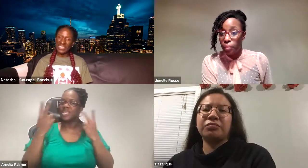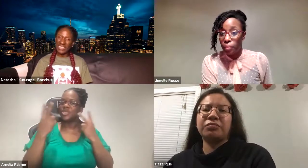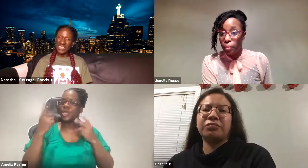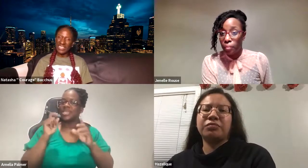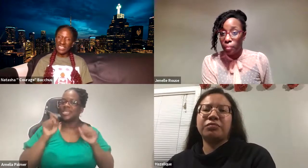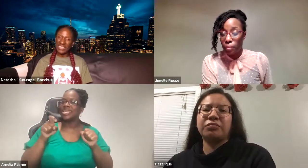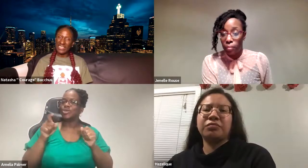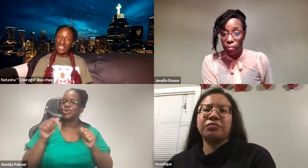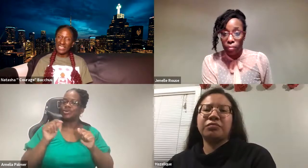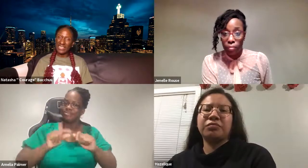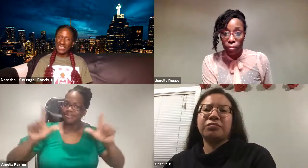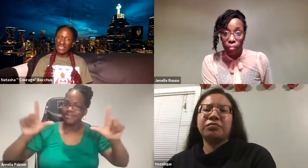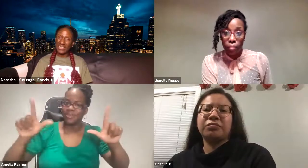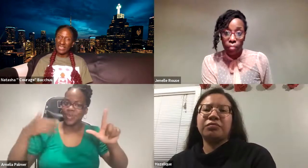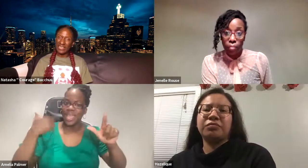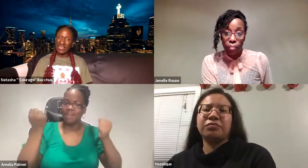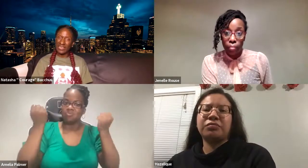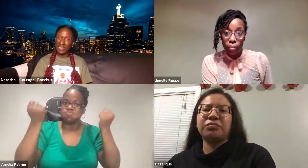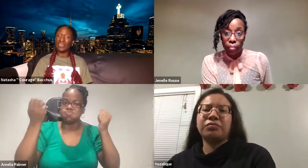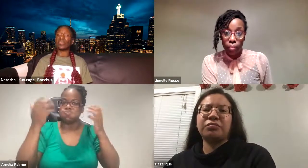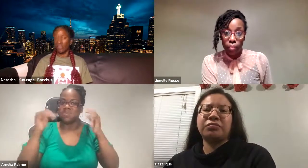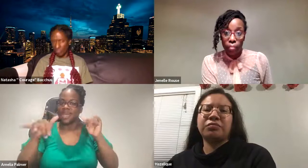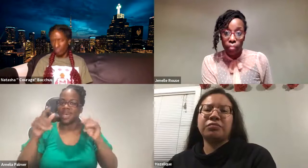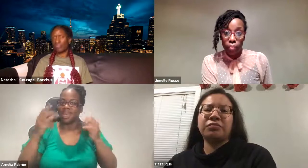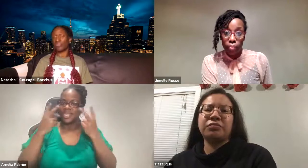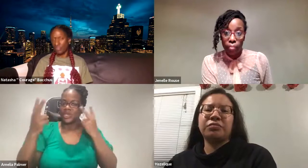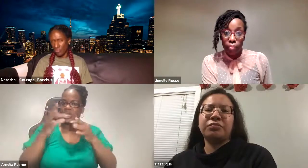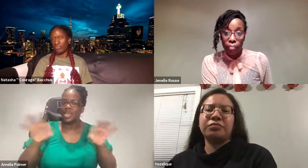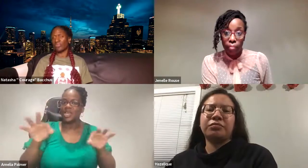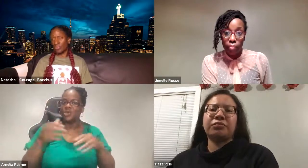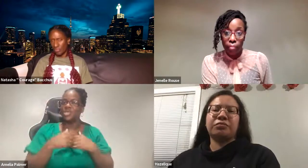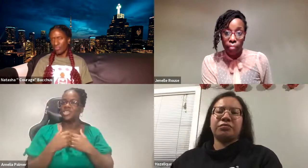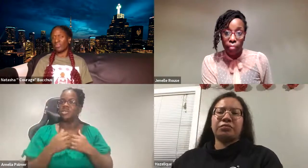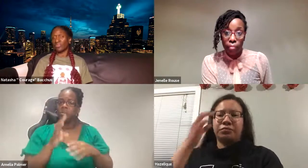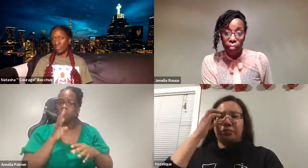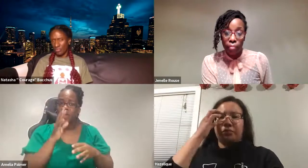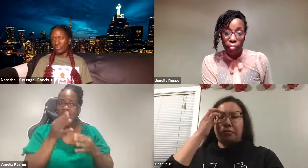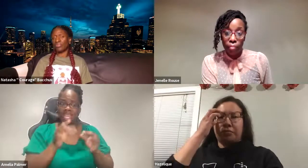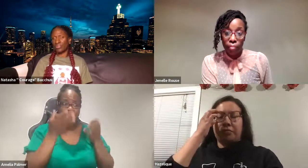i mean it's tough because when, as a visual language user, you have to have visual access